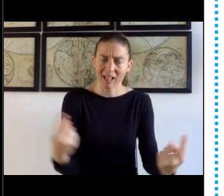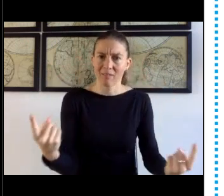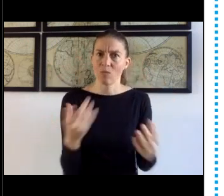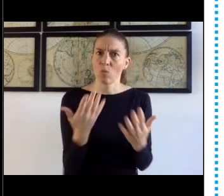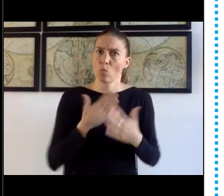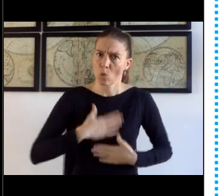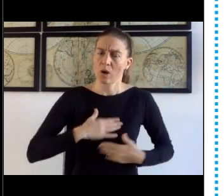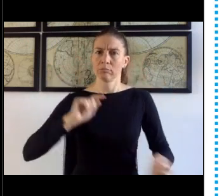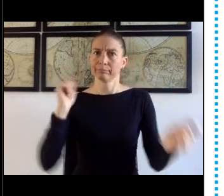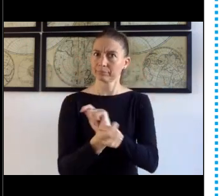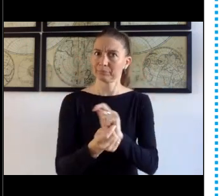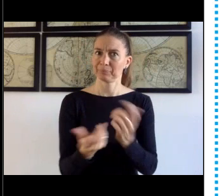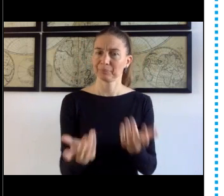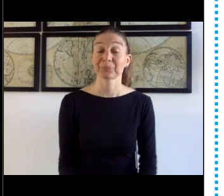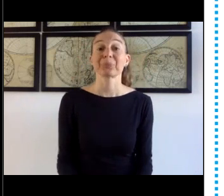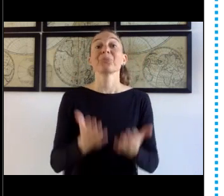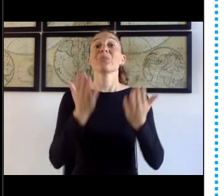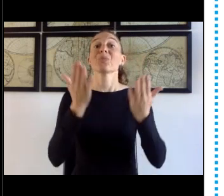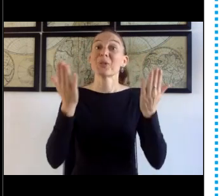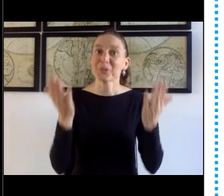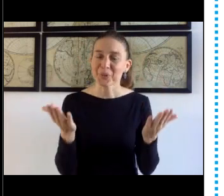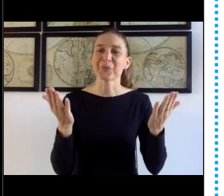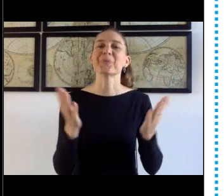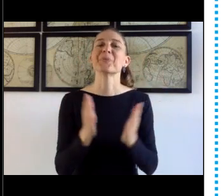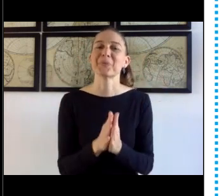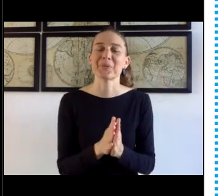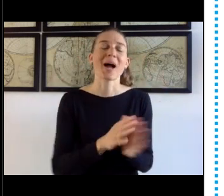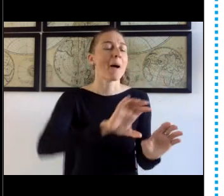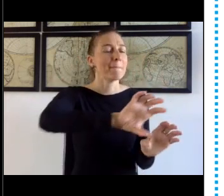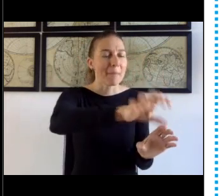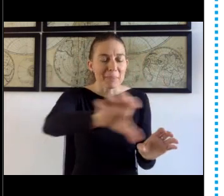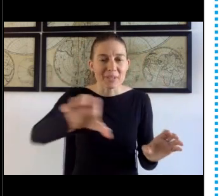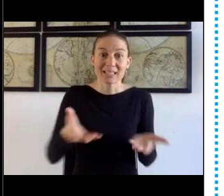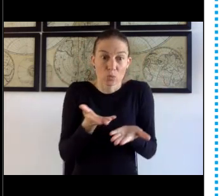So Member States can still influence the position so you can also influence